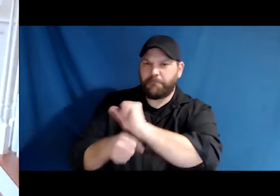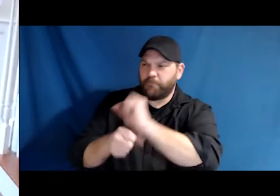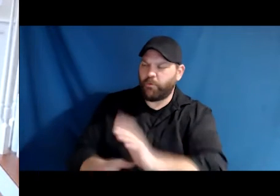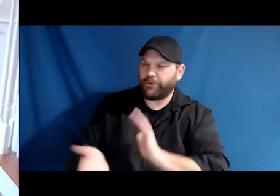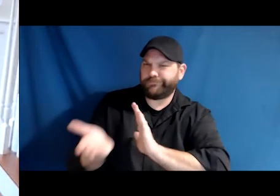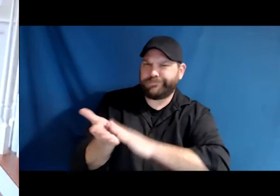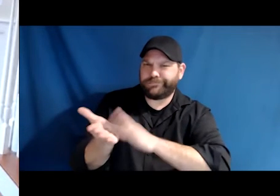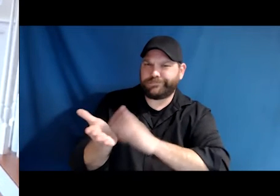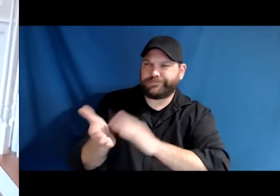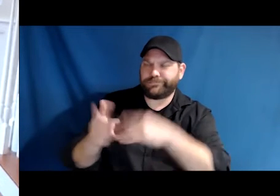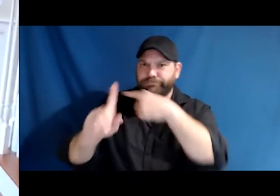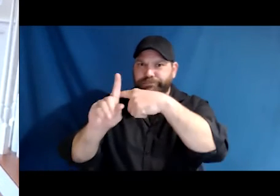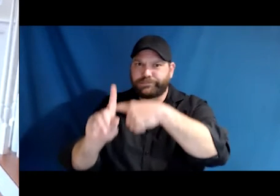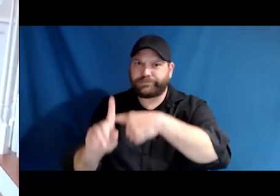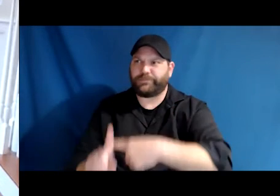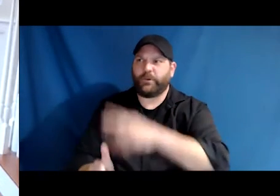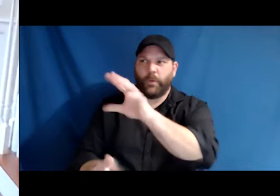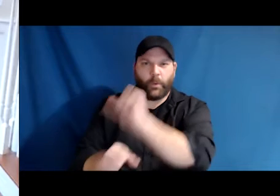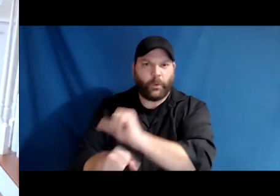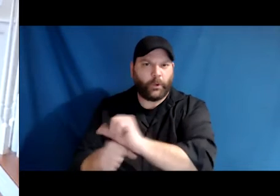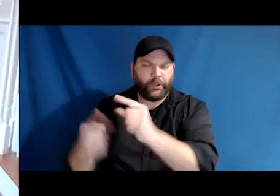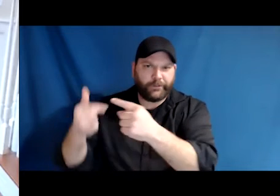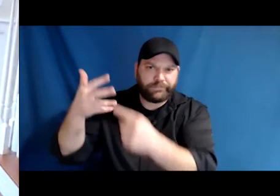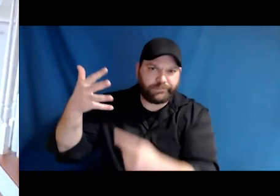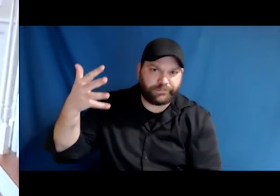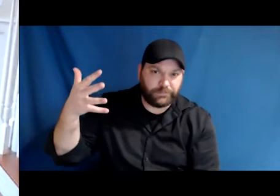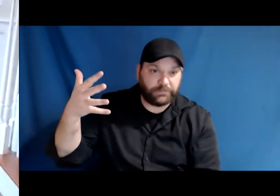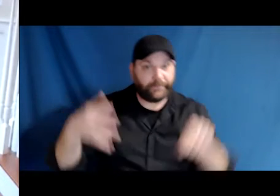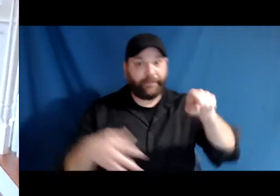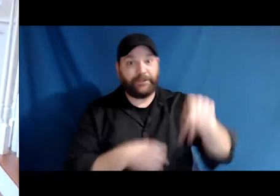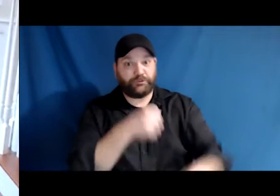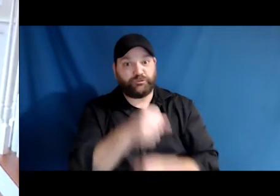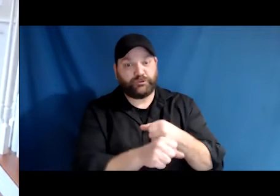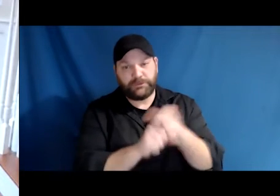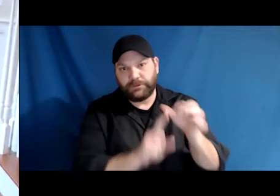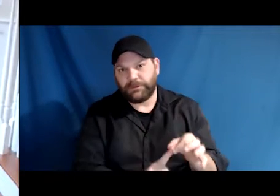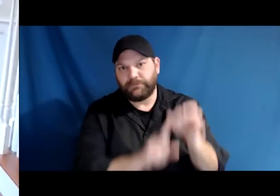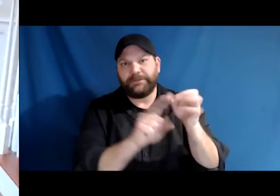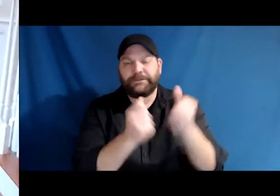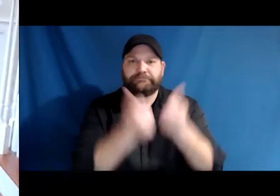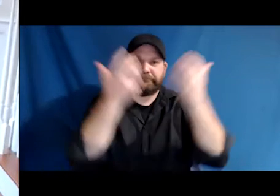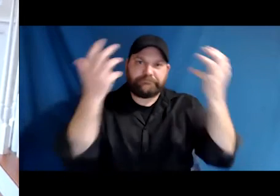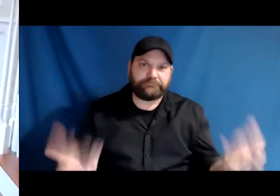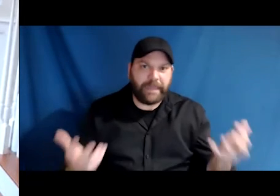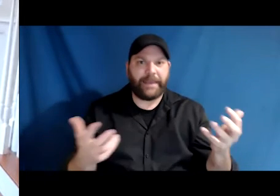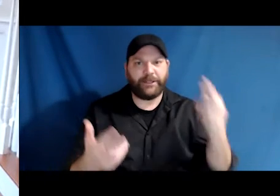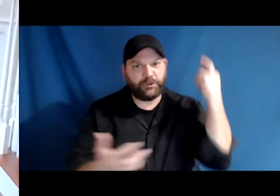And this year, we have a lot of reasons to celebrate. I wish we could all be together in person today,